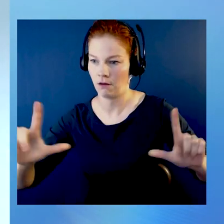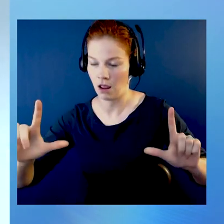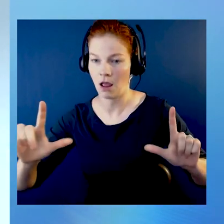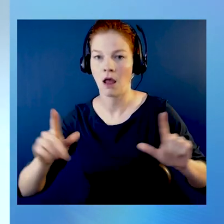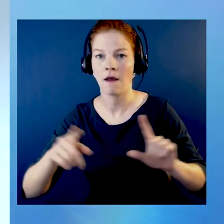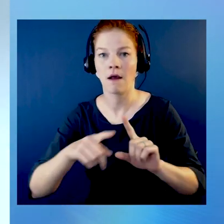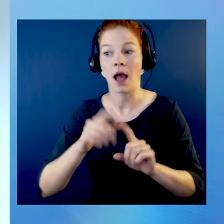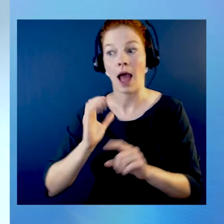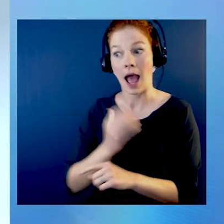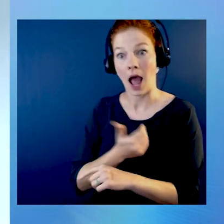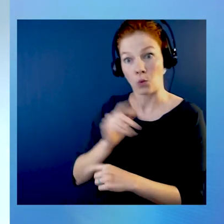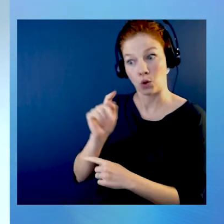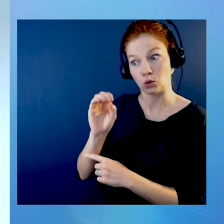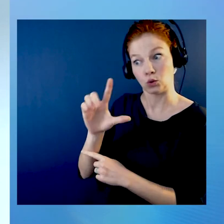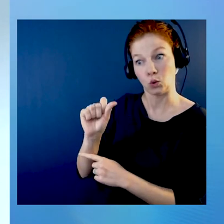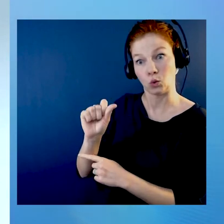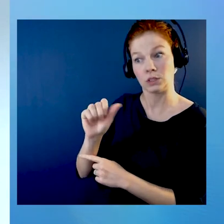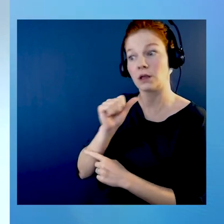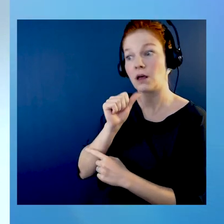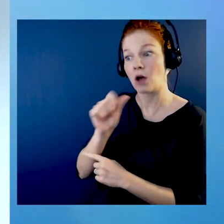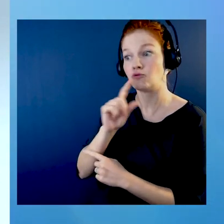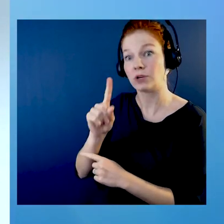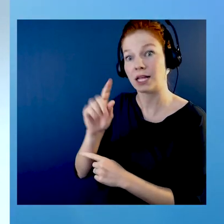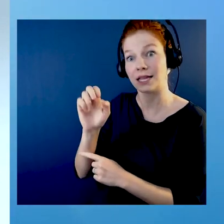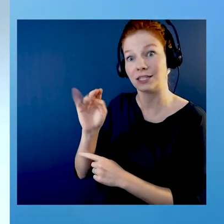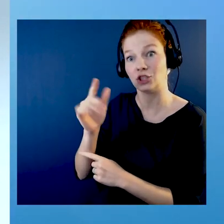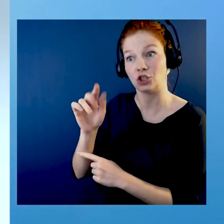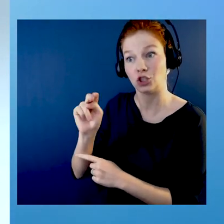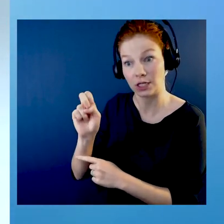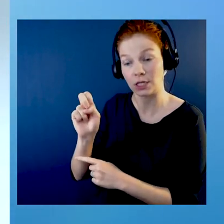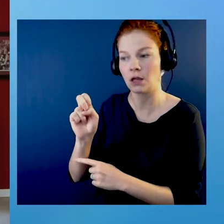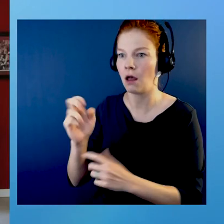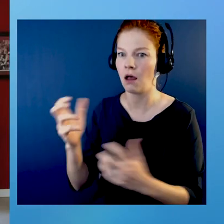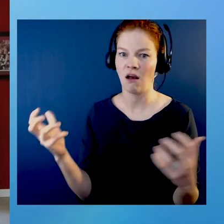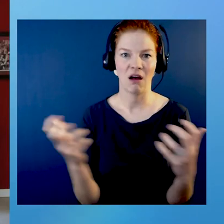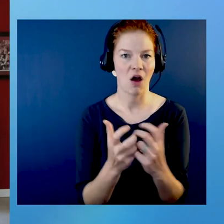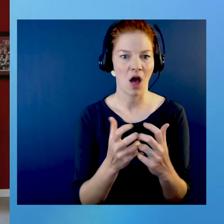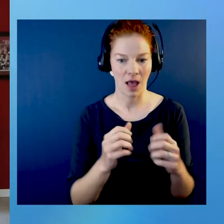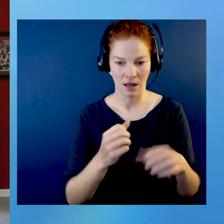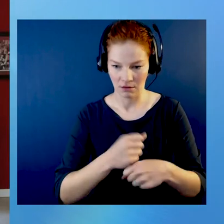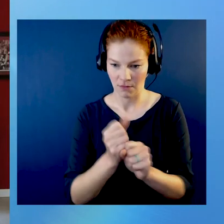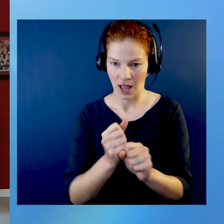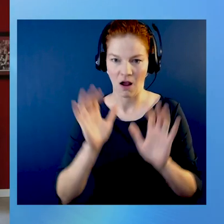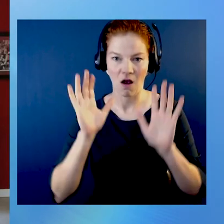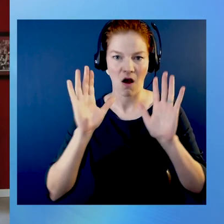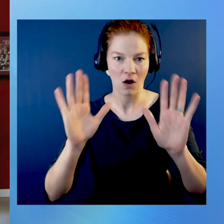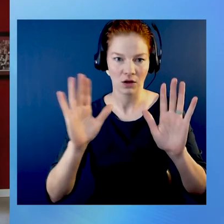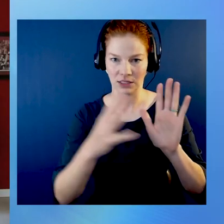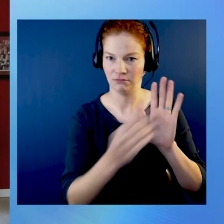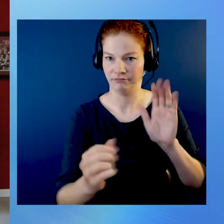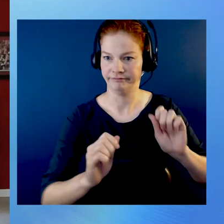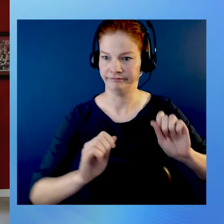Unreal Engine to create truly remarkable Digital Twins. So it's really, I mean, it's clear,